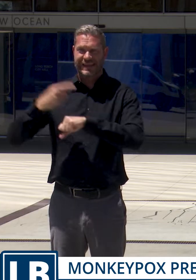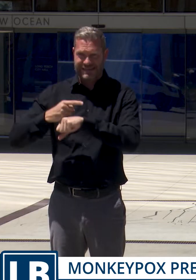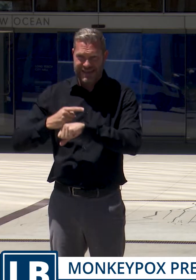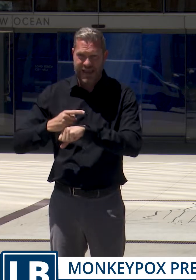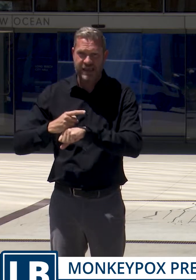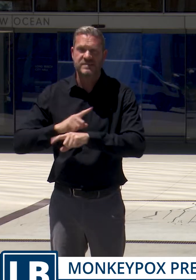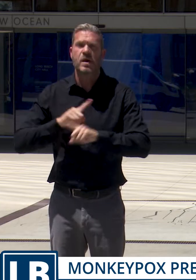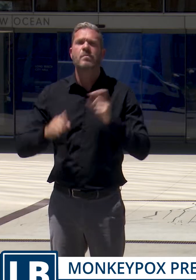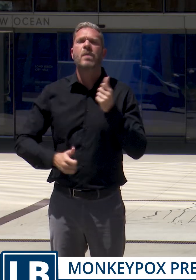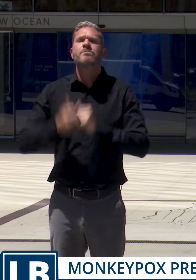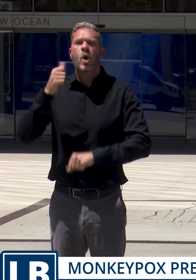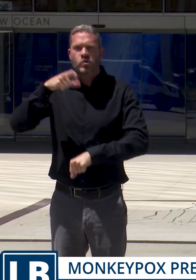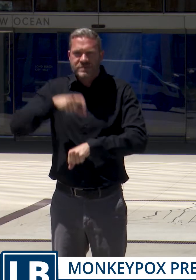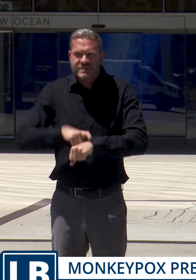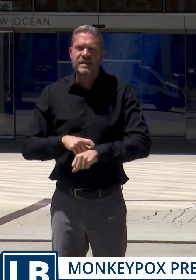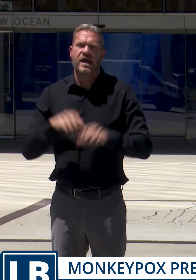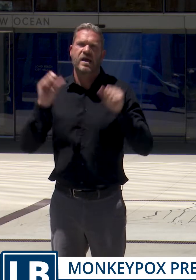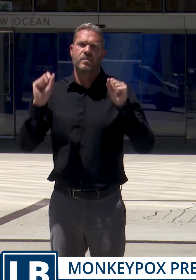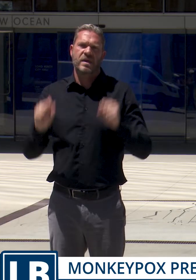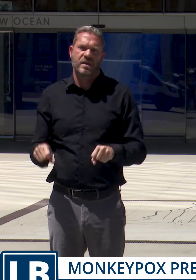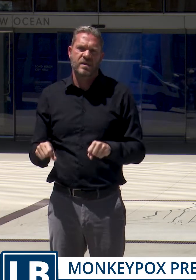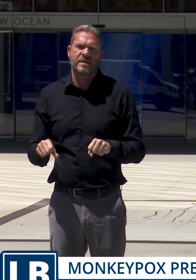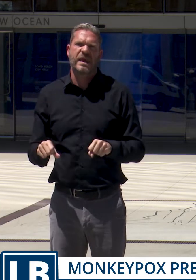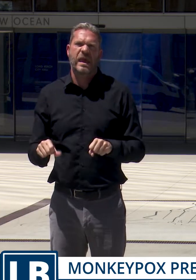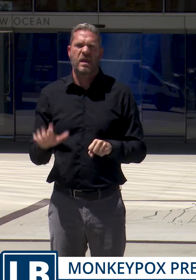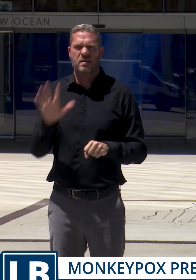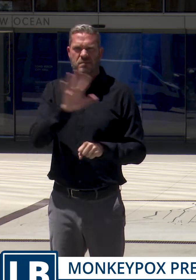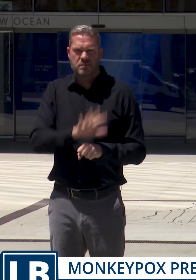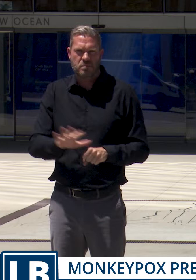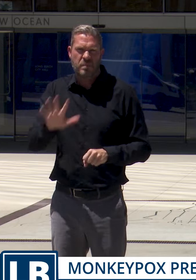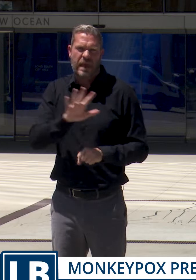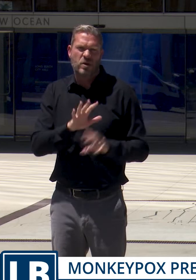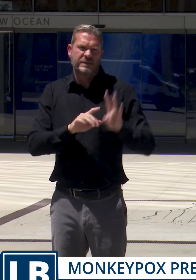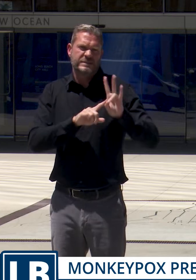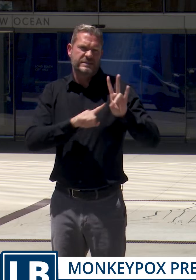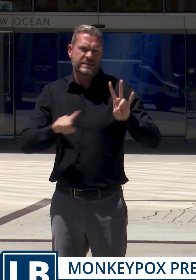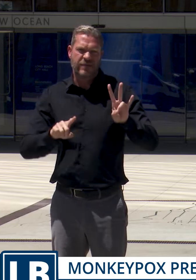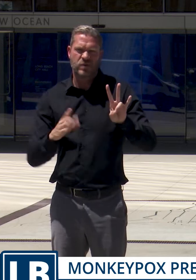vaccines can prevent monkey pox and medicines are available to treat the virus when needed